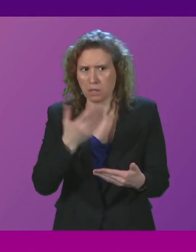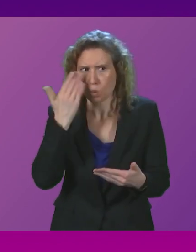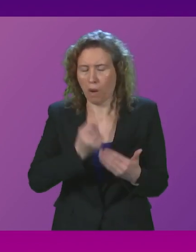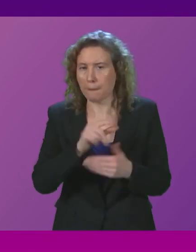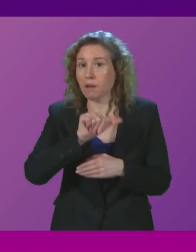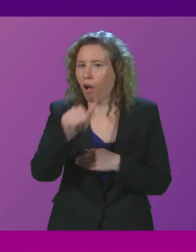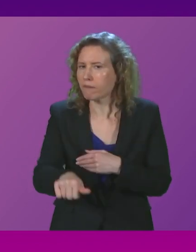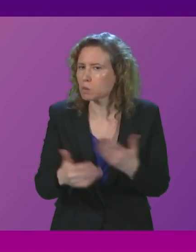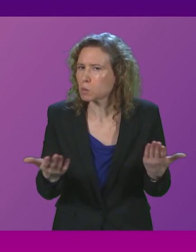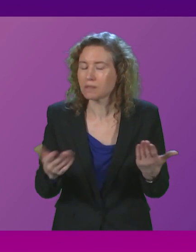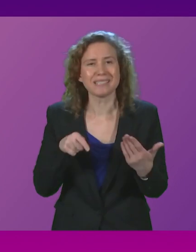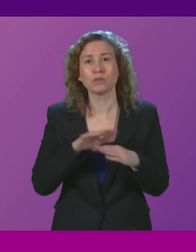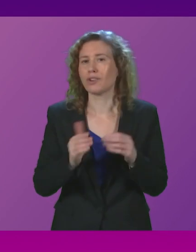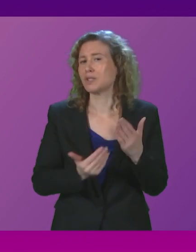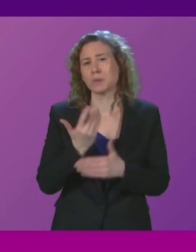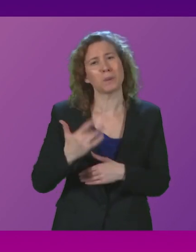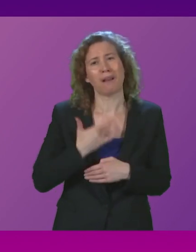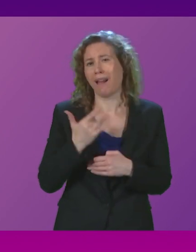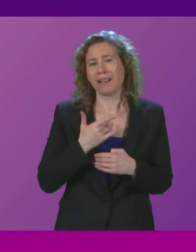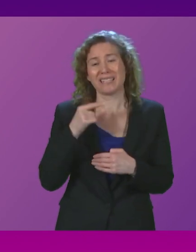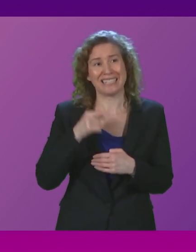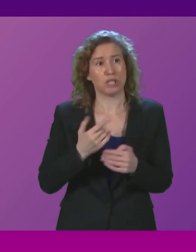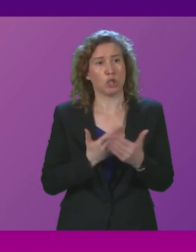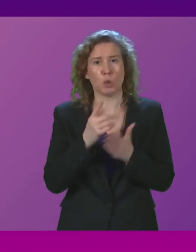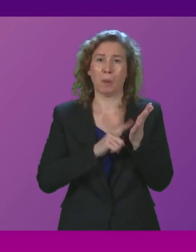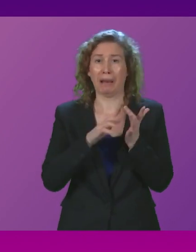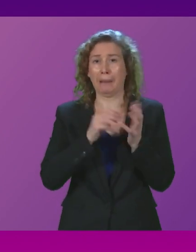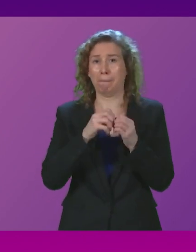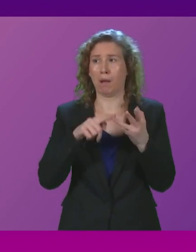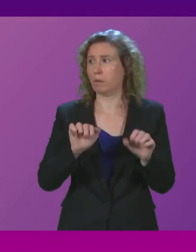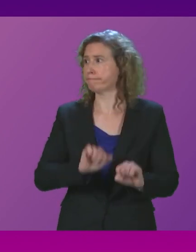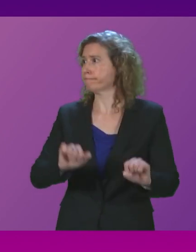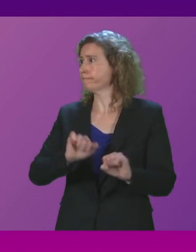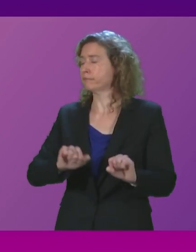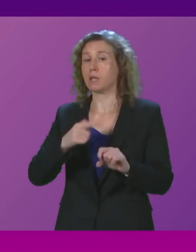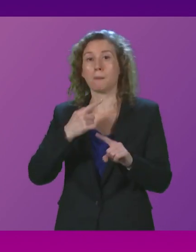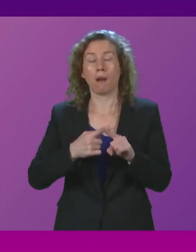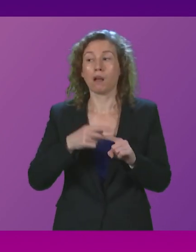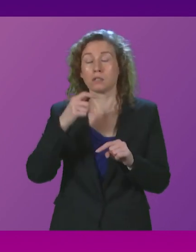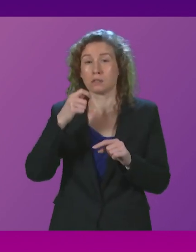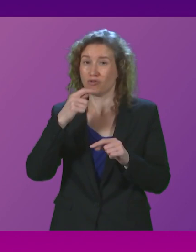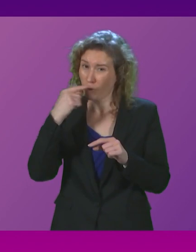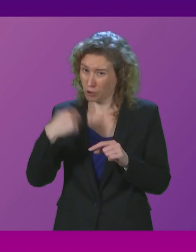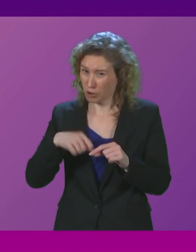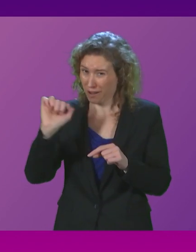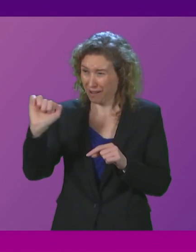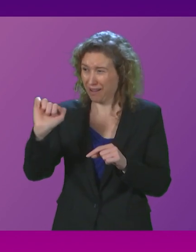That is not a new life; it is a new limbo. Furthermore, the mobilisations in Russia and the pretend referendums mean that there is